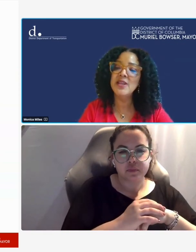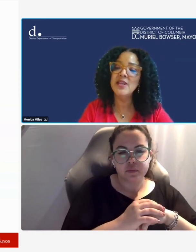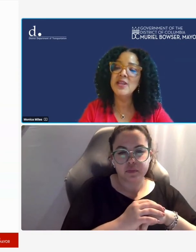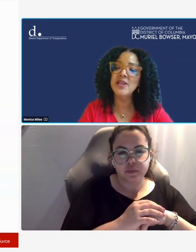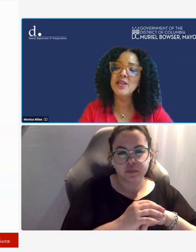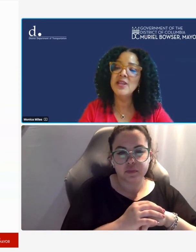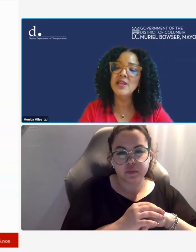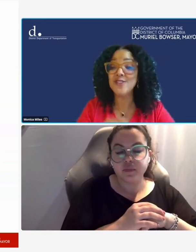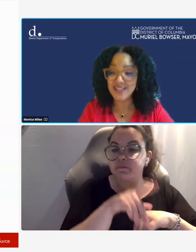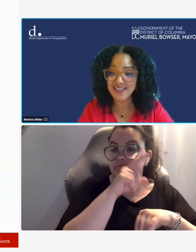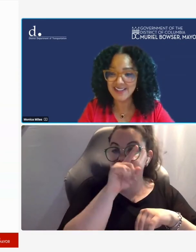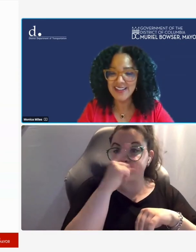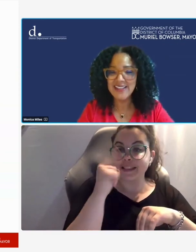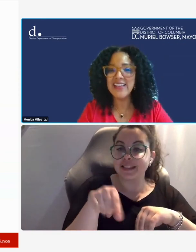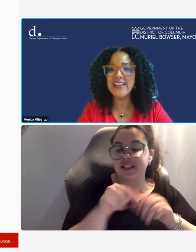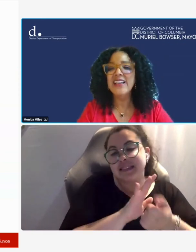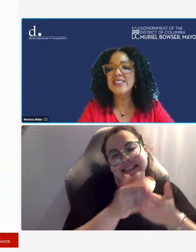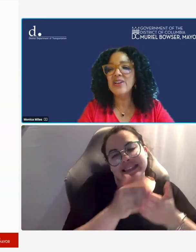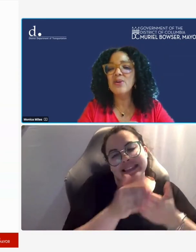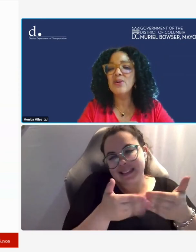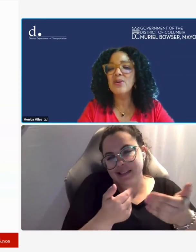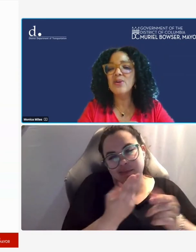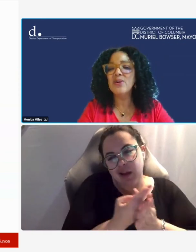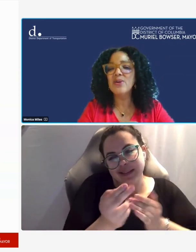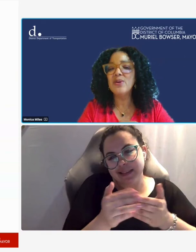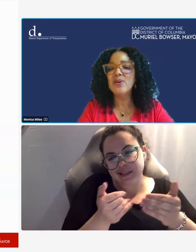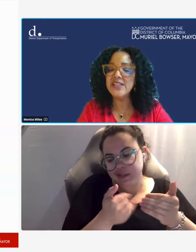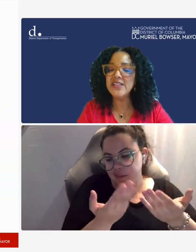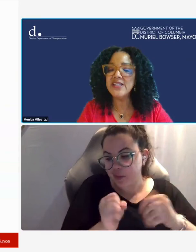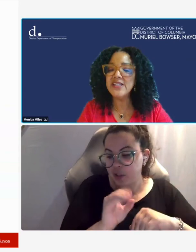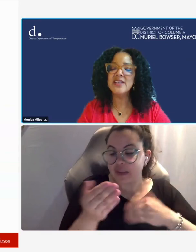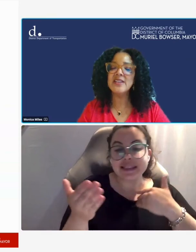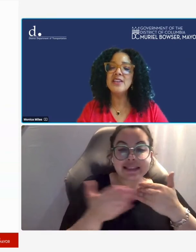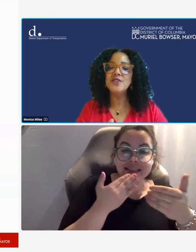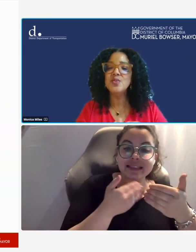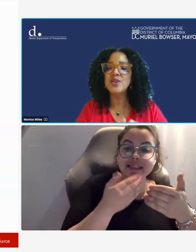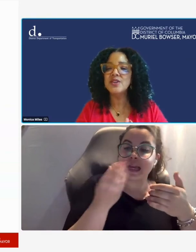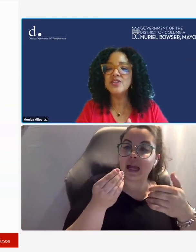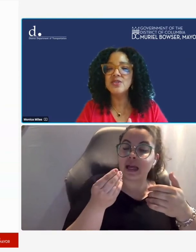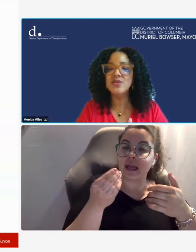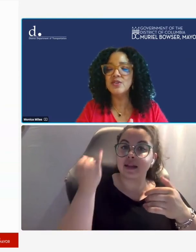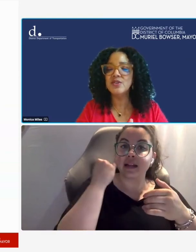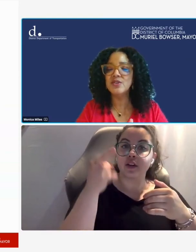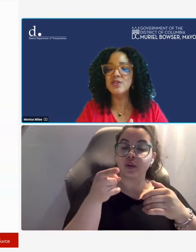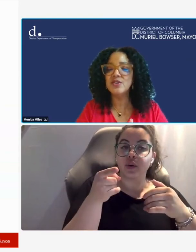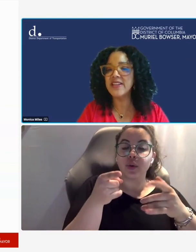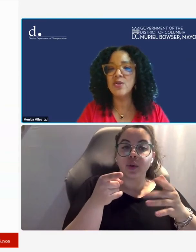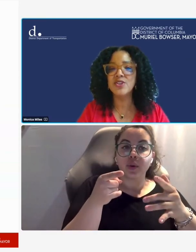because it's convenient okay so um it's convenient and then if you were to try to vet it on your